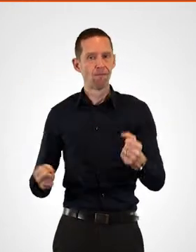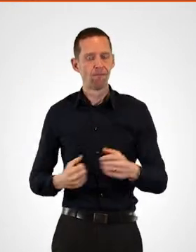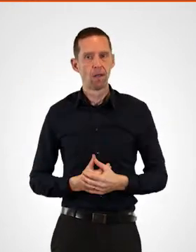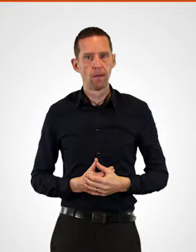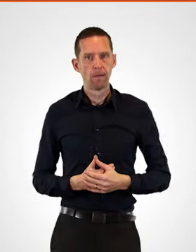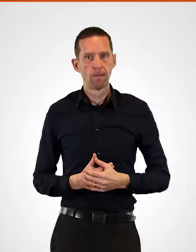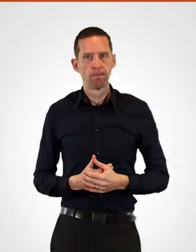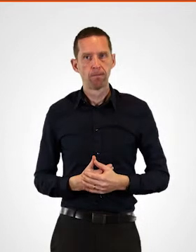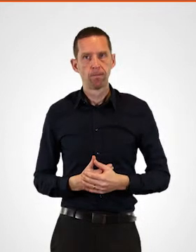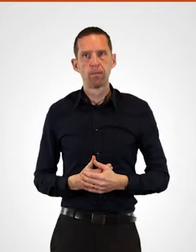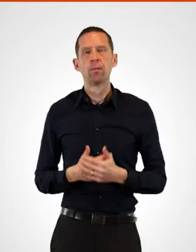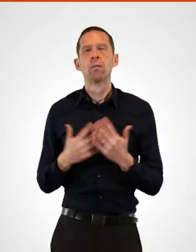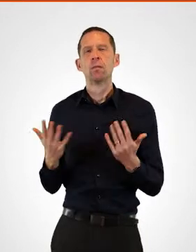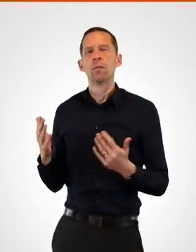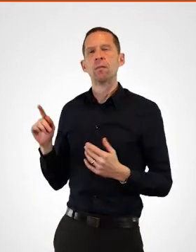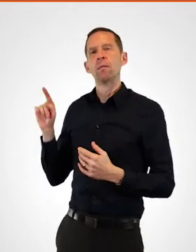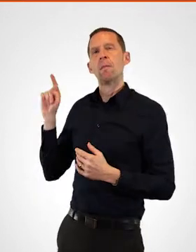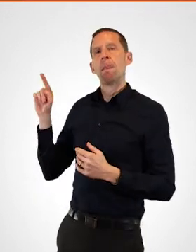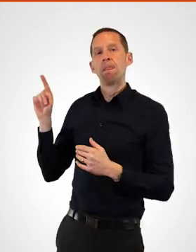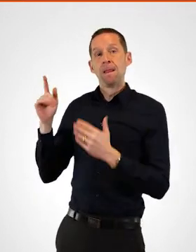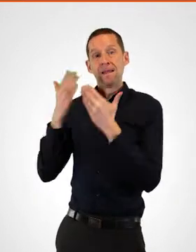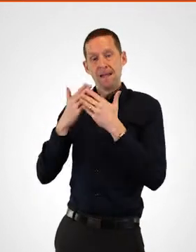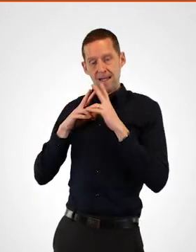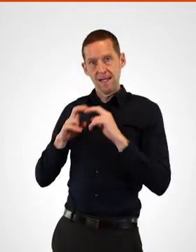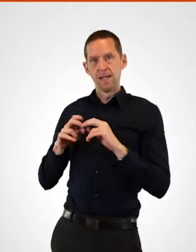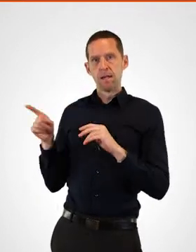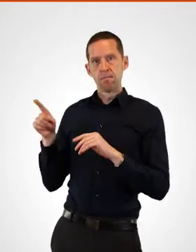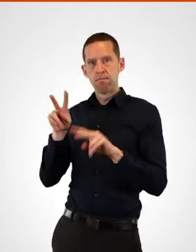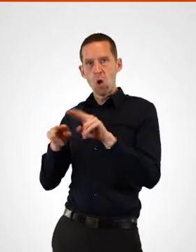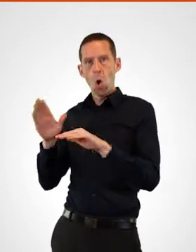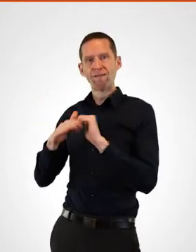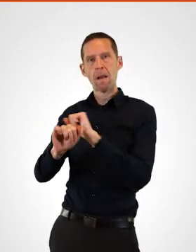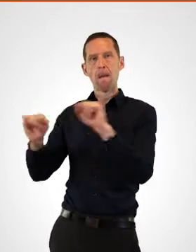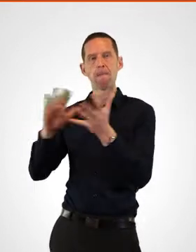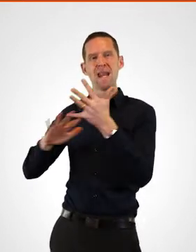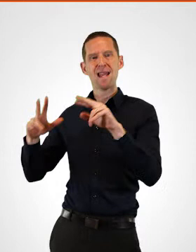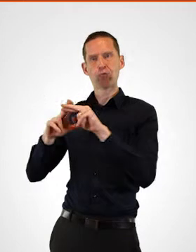And this was a study which was actually looking at the views of parents